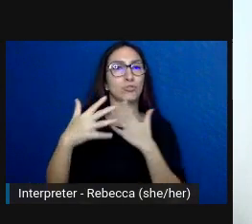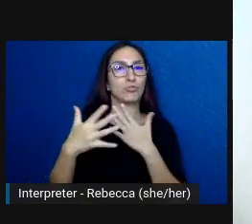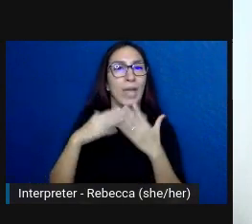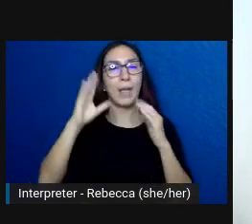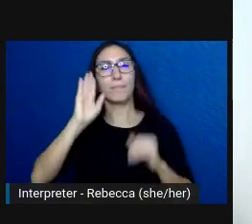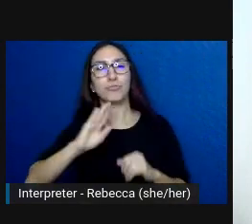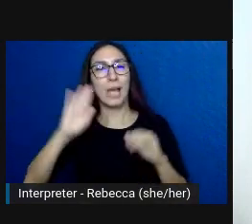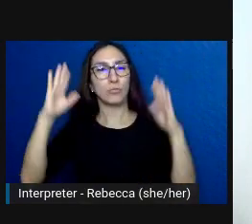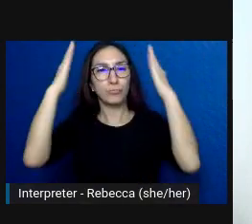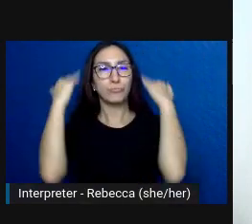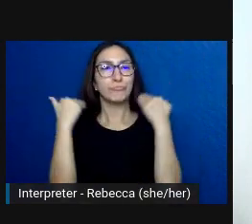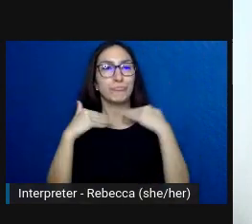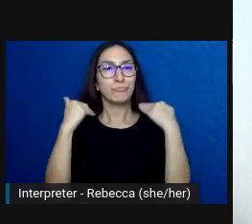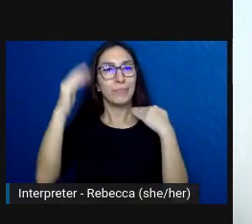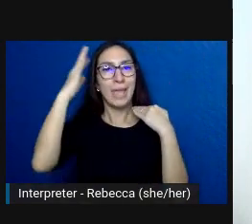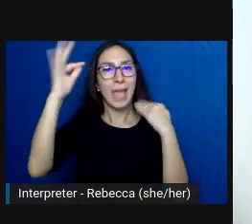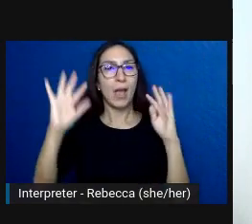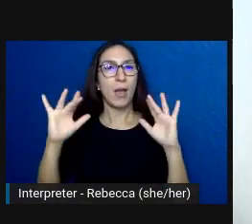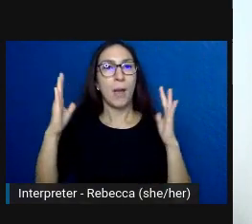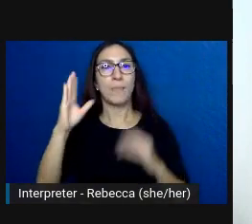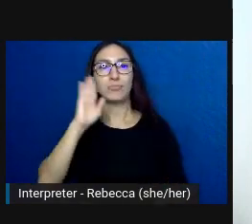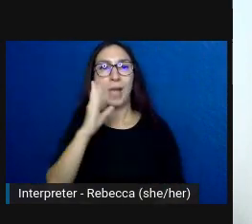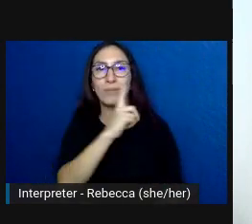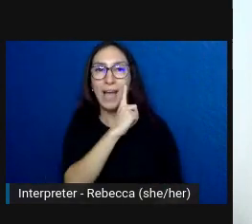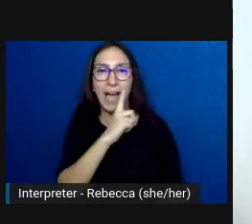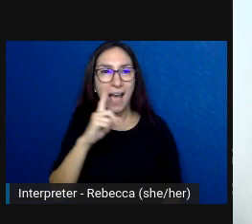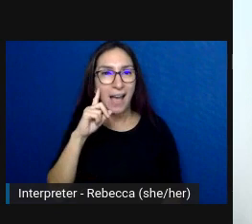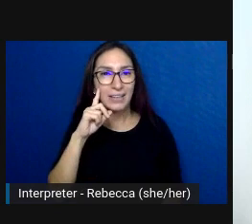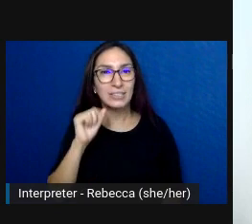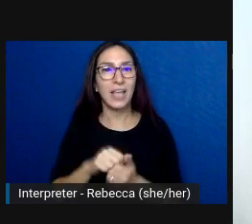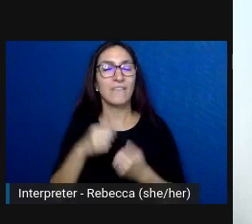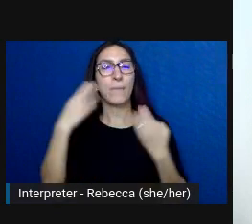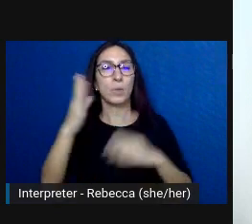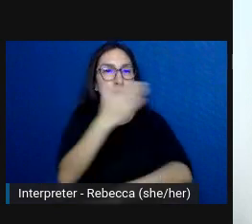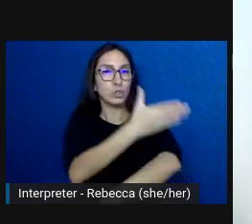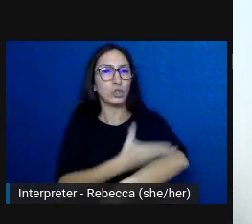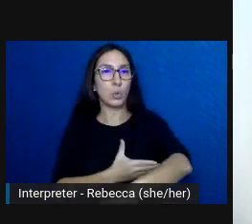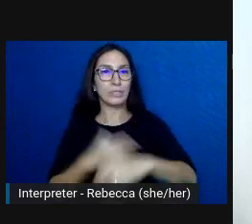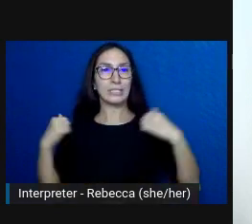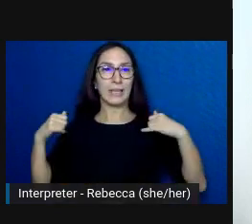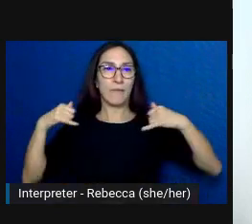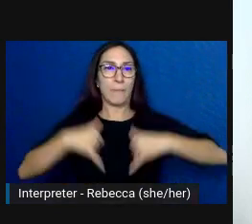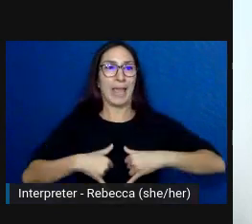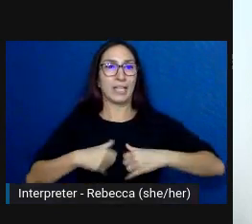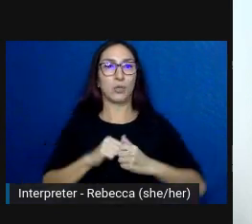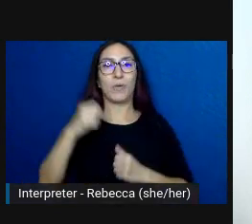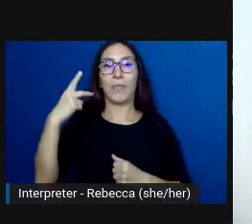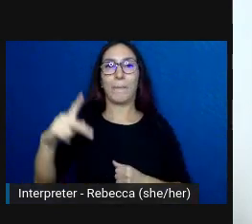I am wearing a blue, short sleeve blazer with a pink top and pearl jewelry.